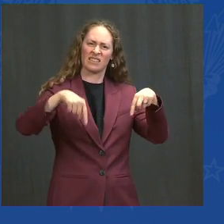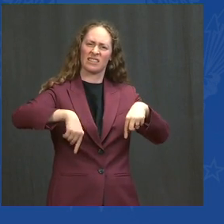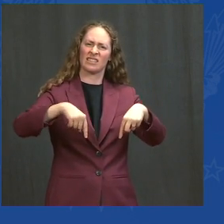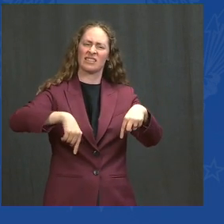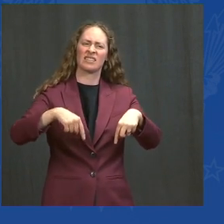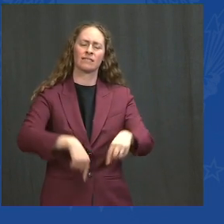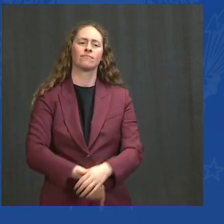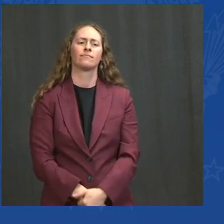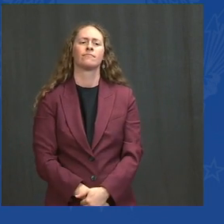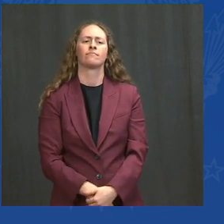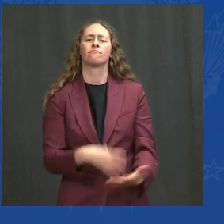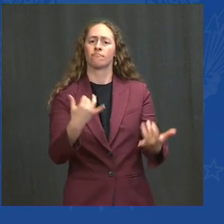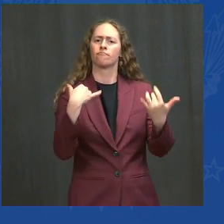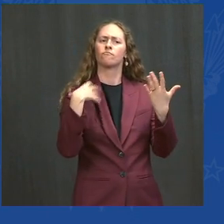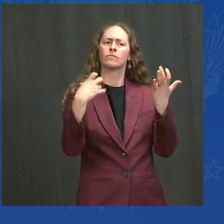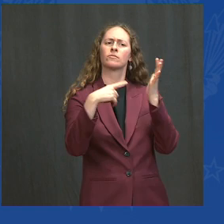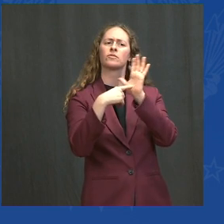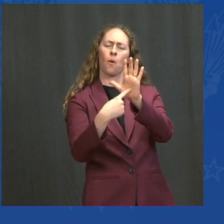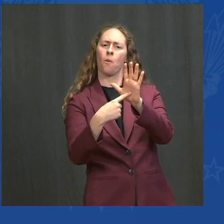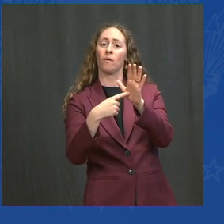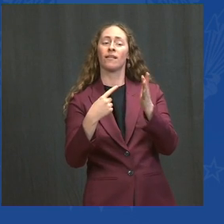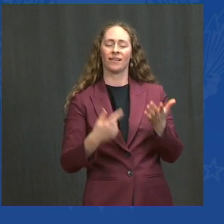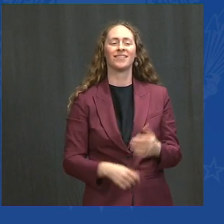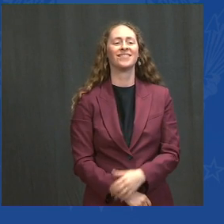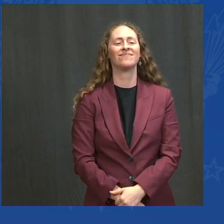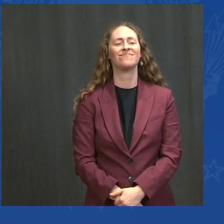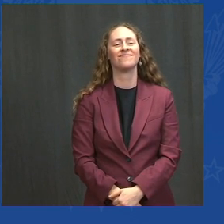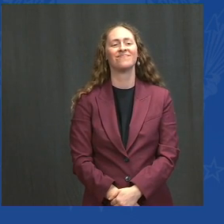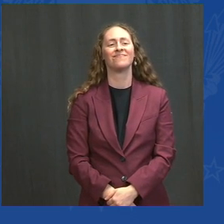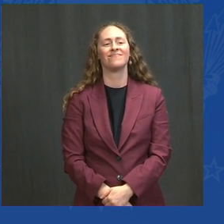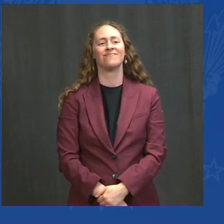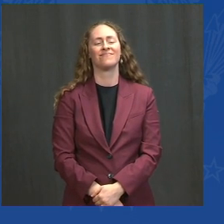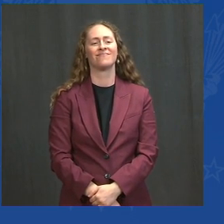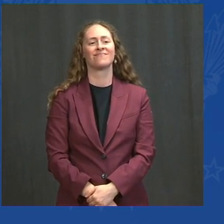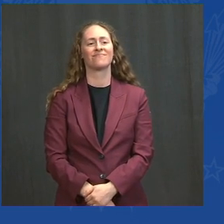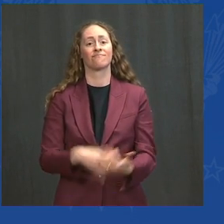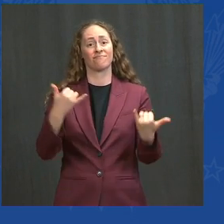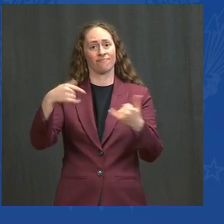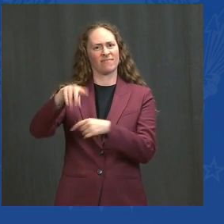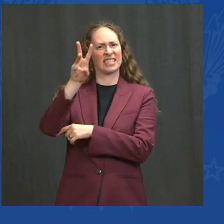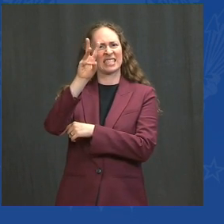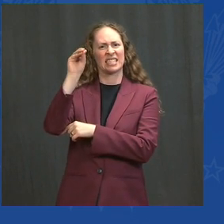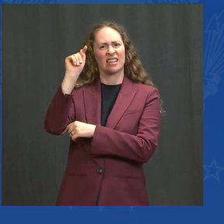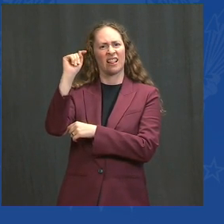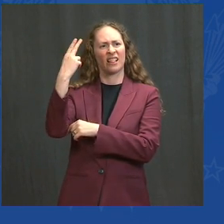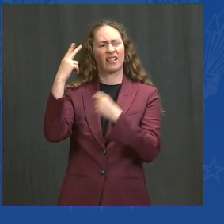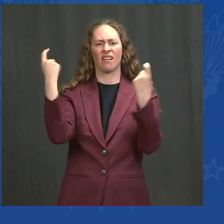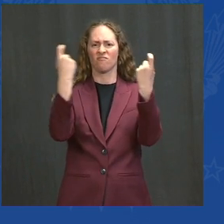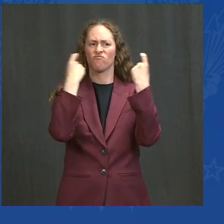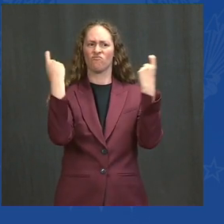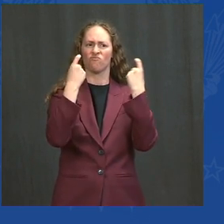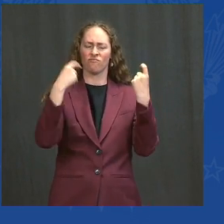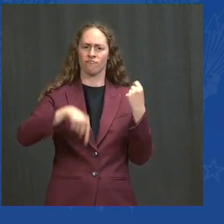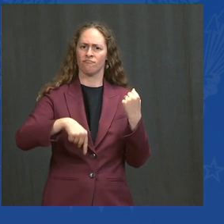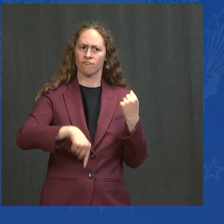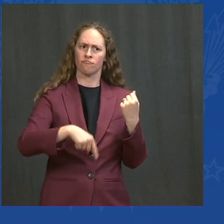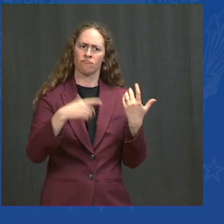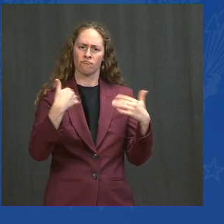but today is the 60th anniversary of one of those significant investments to change the nation.